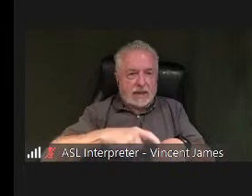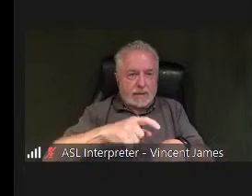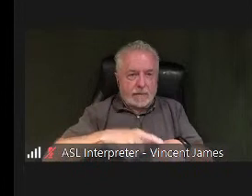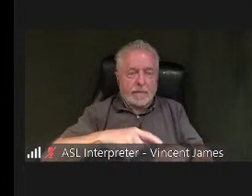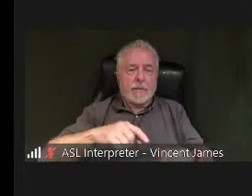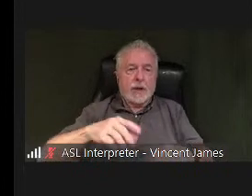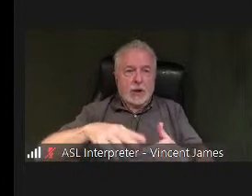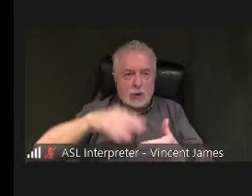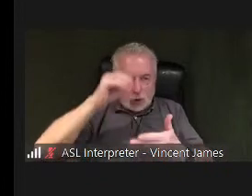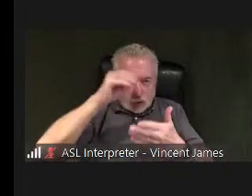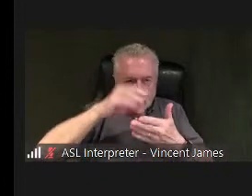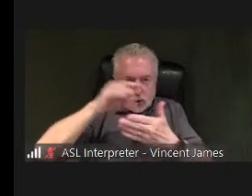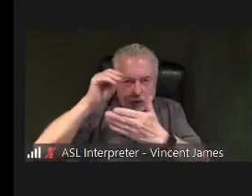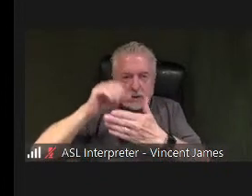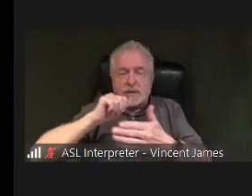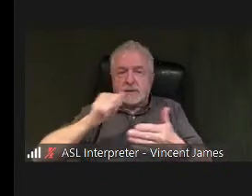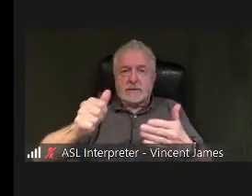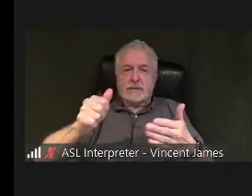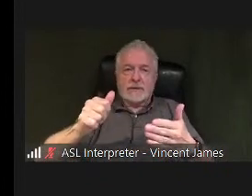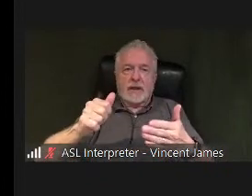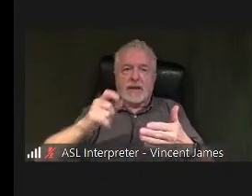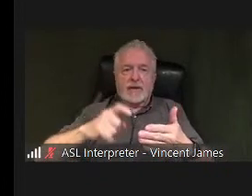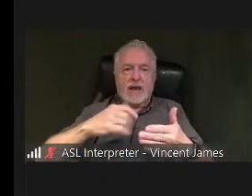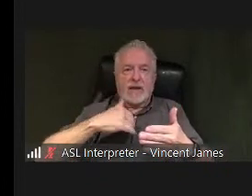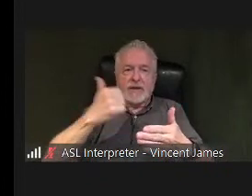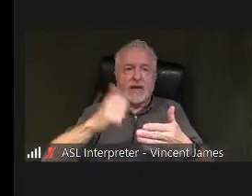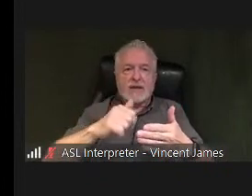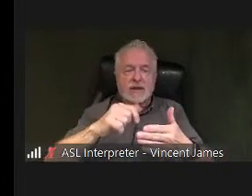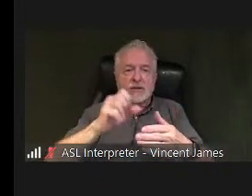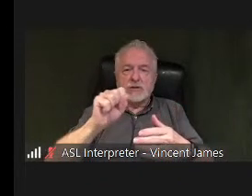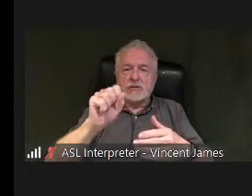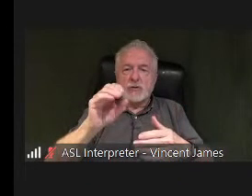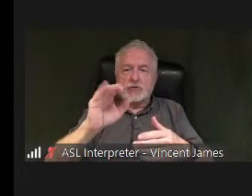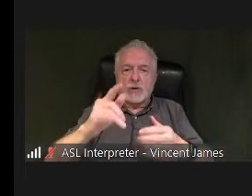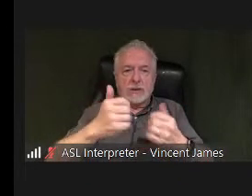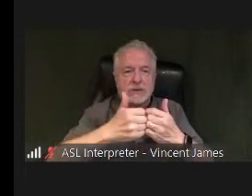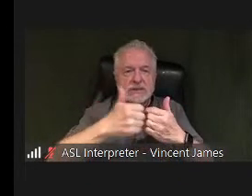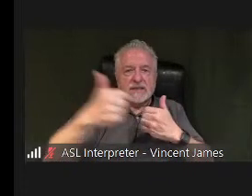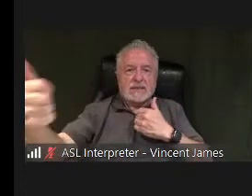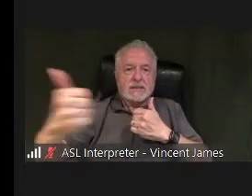learning, and that doesn't mean we don't have to have any social distancing.